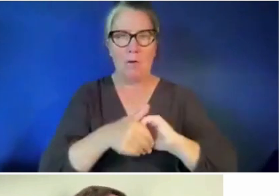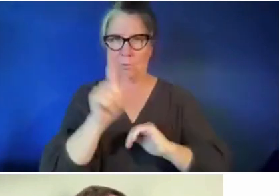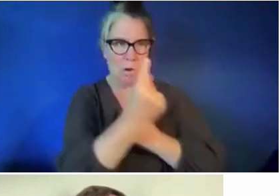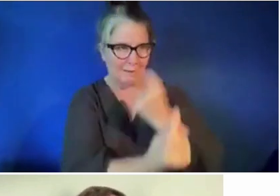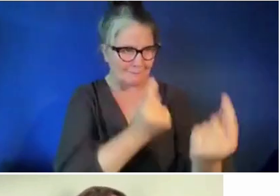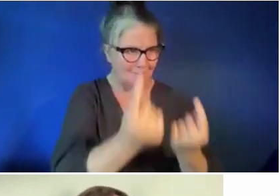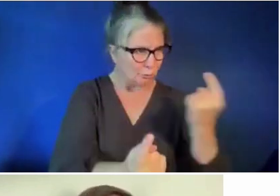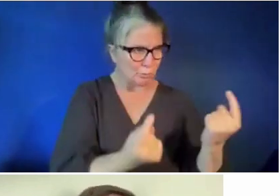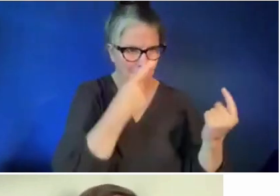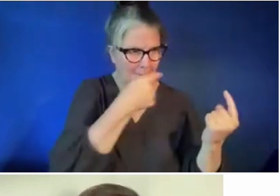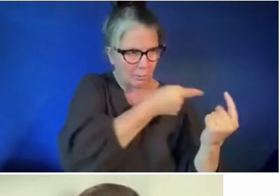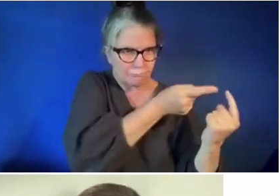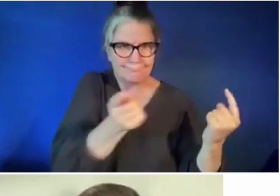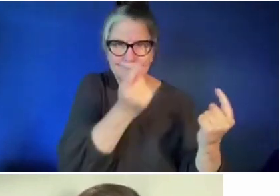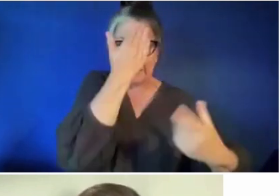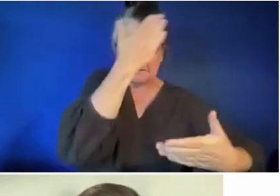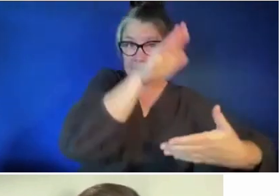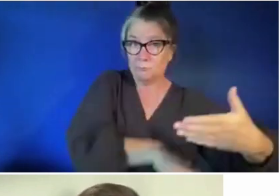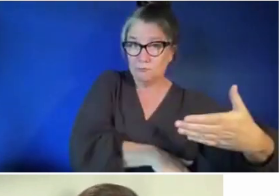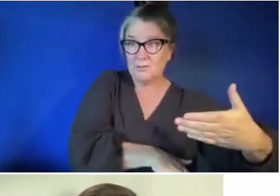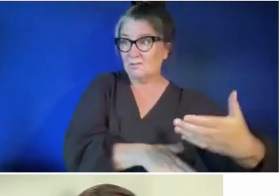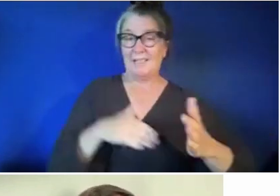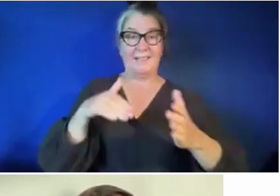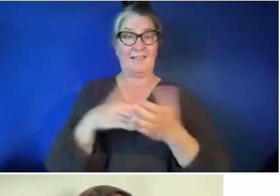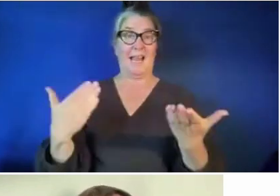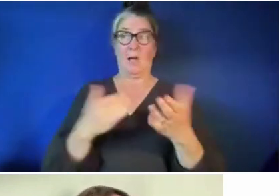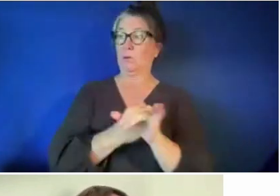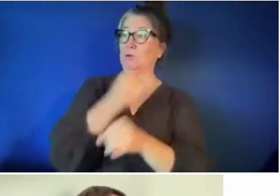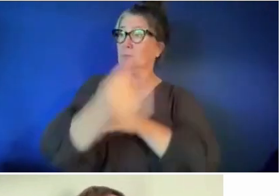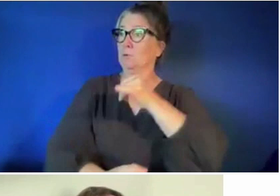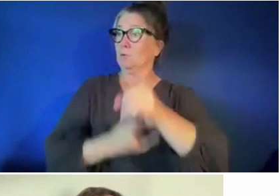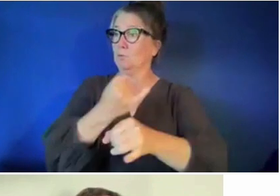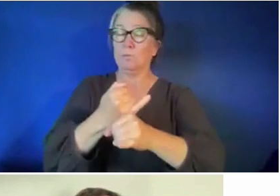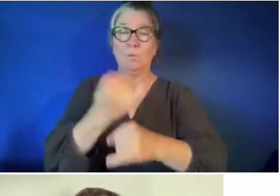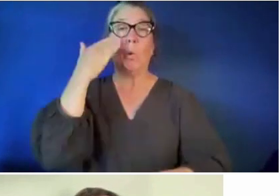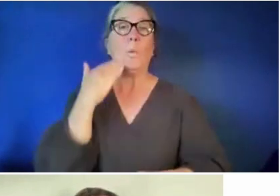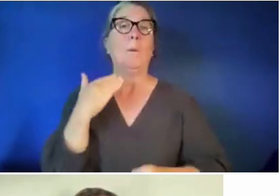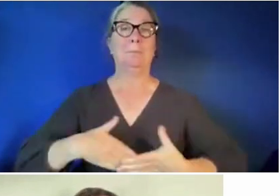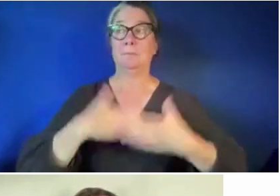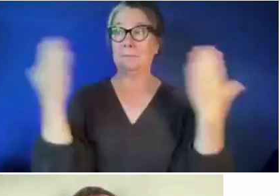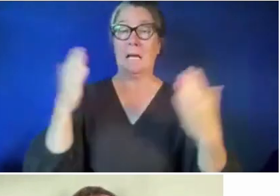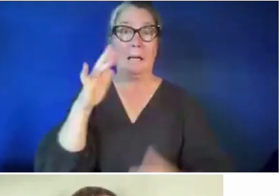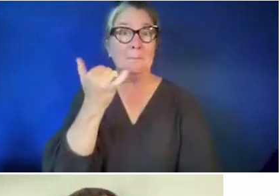may be particularly true for women, for example. So I think having a commitment